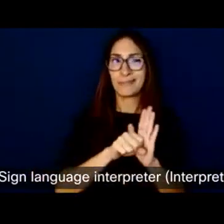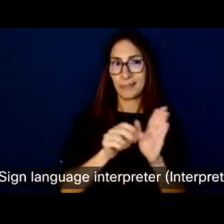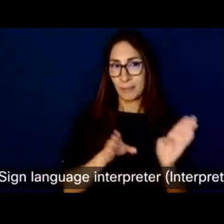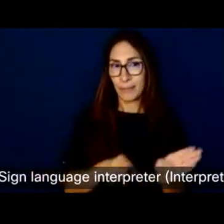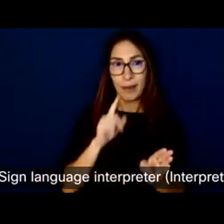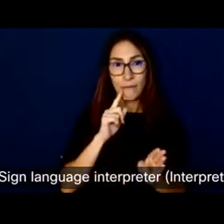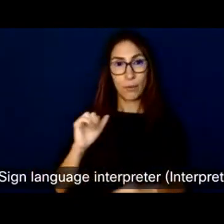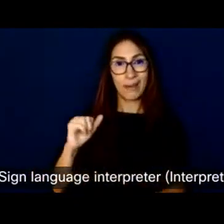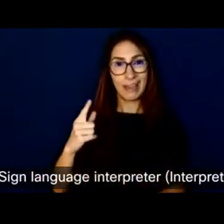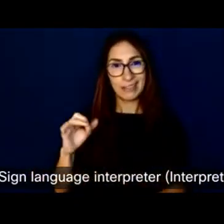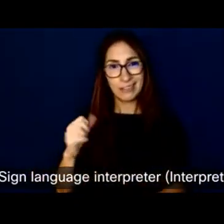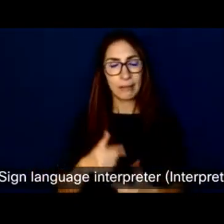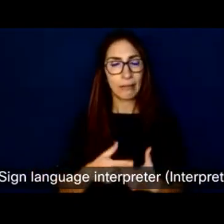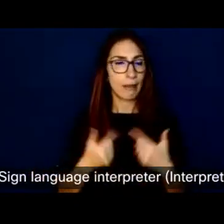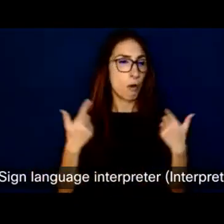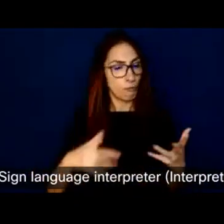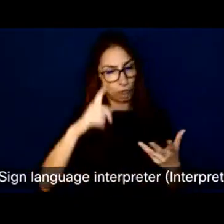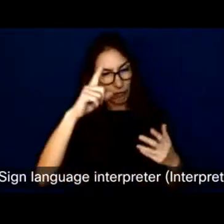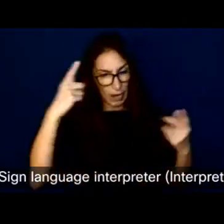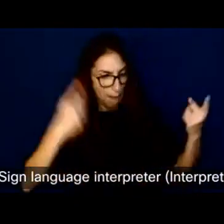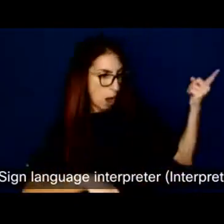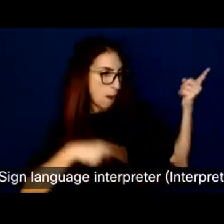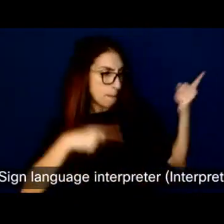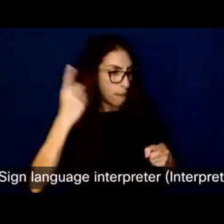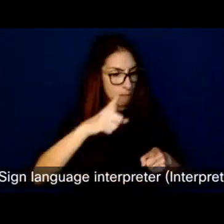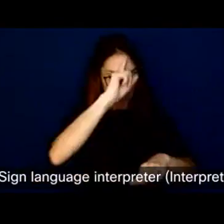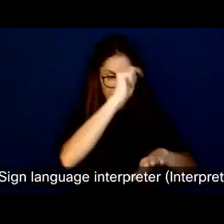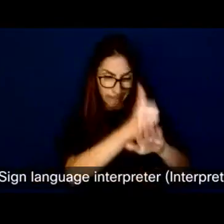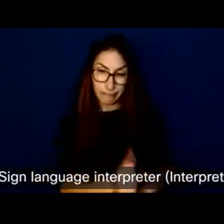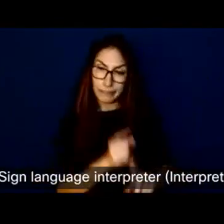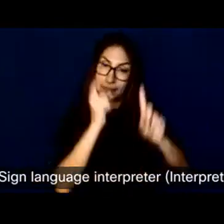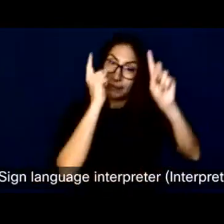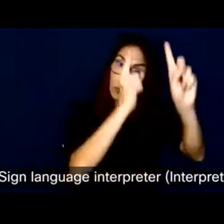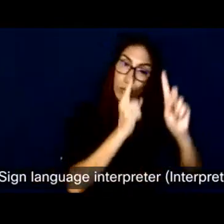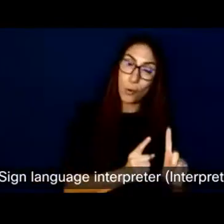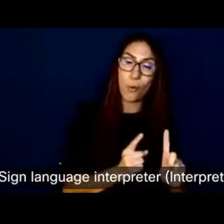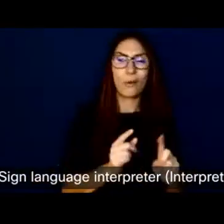and objectives to make sure we're including serving older